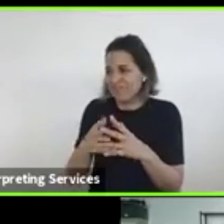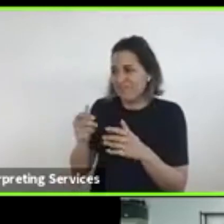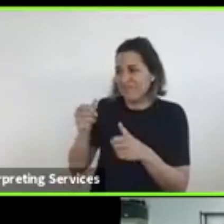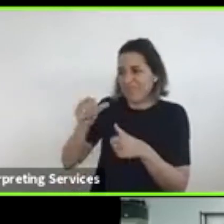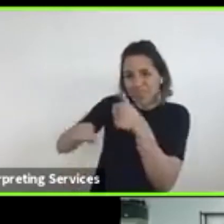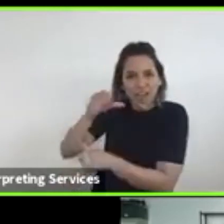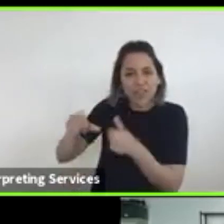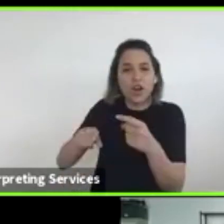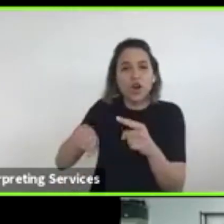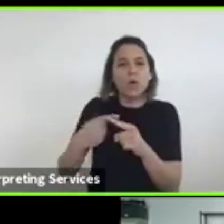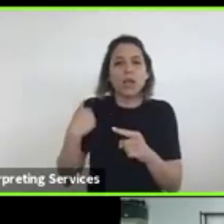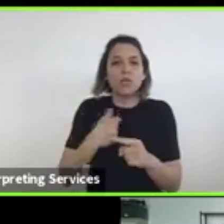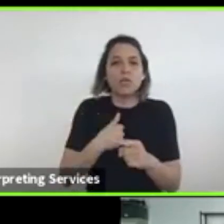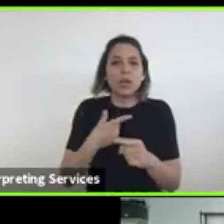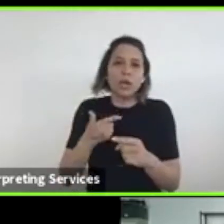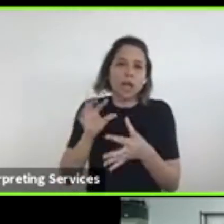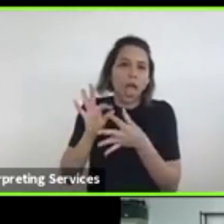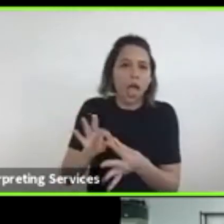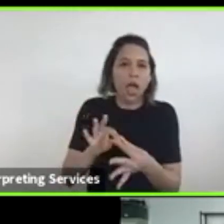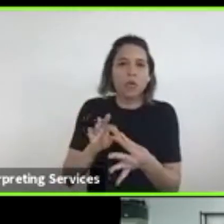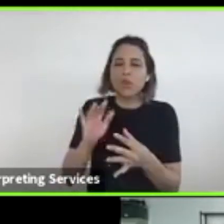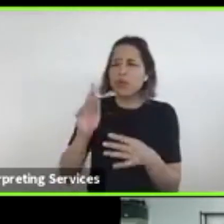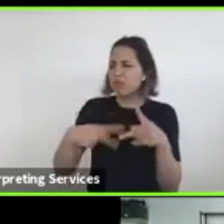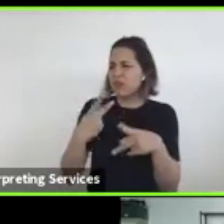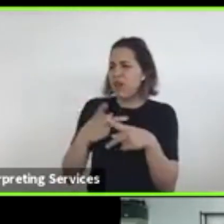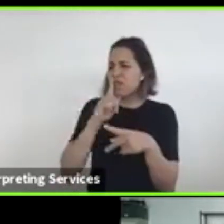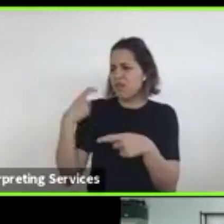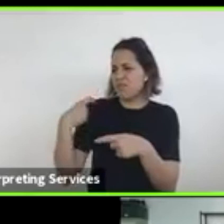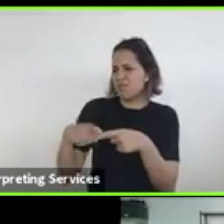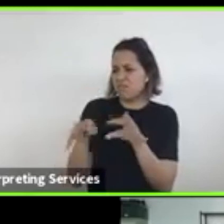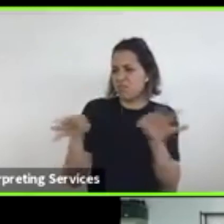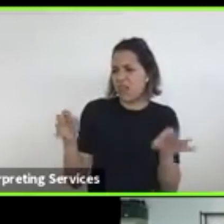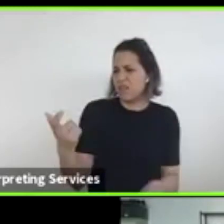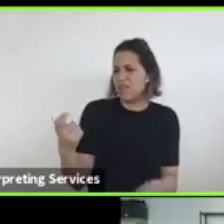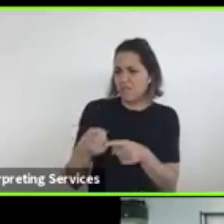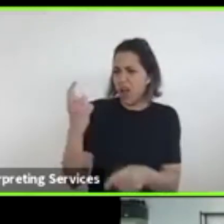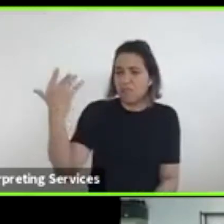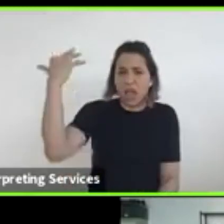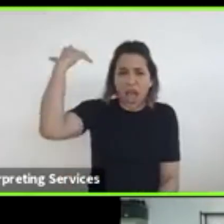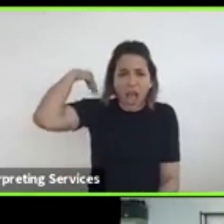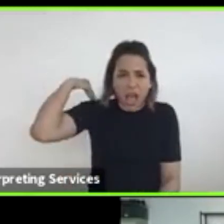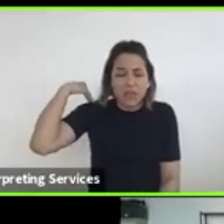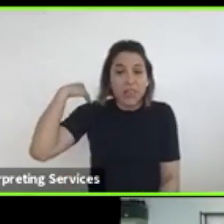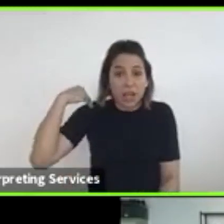THAT ARE ROOTED IN -- IN GENOCIDE. ESSENTIALLY.